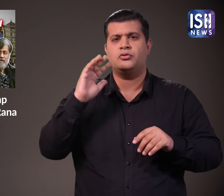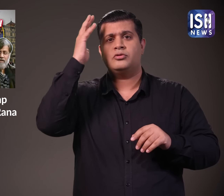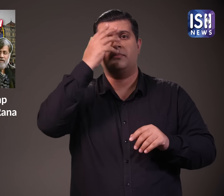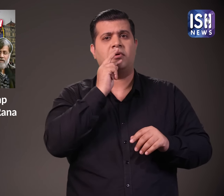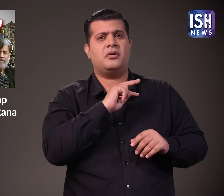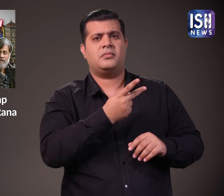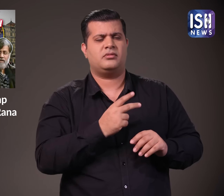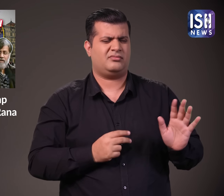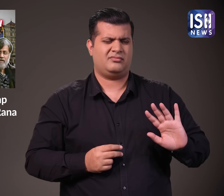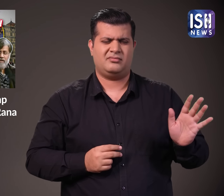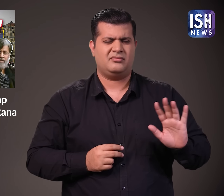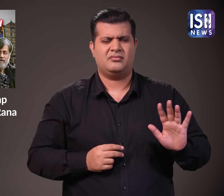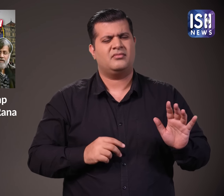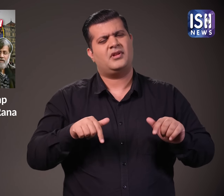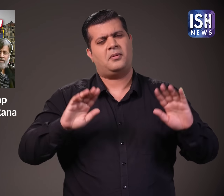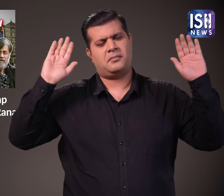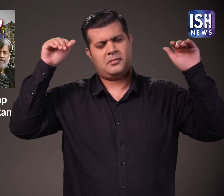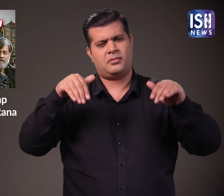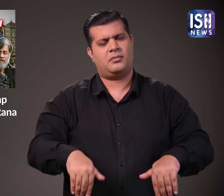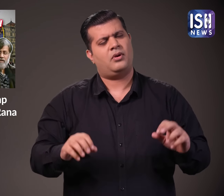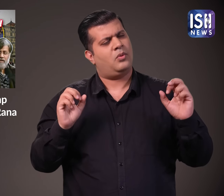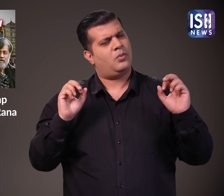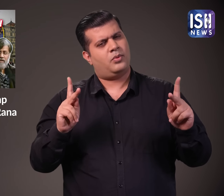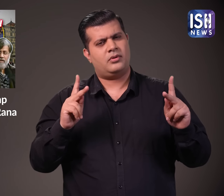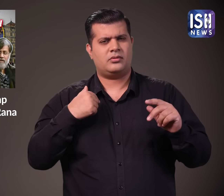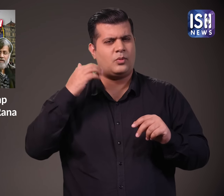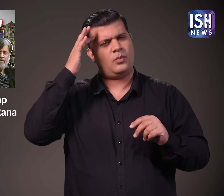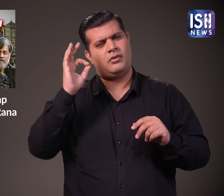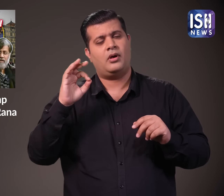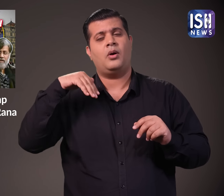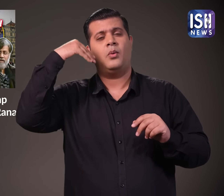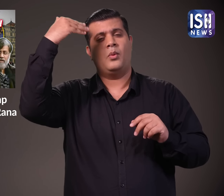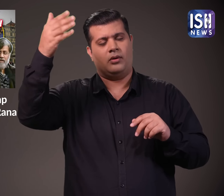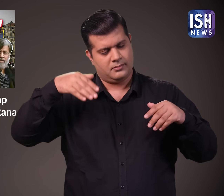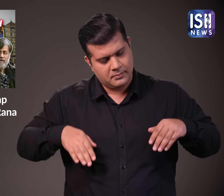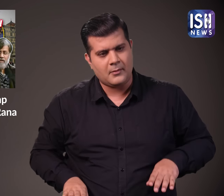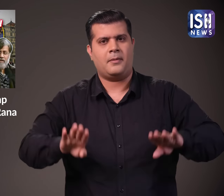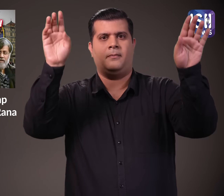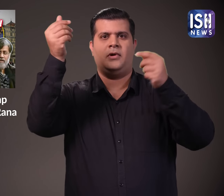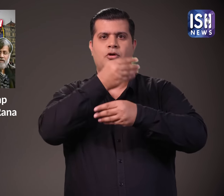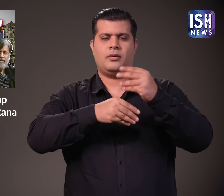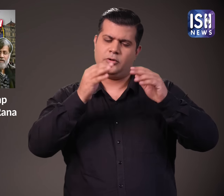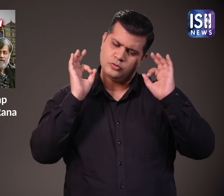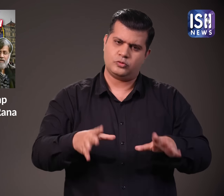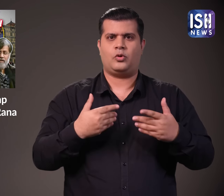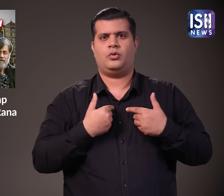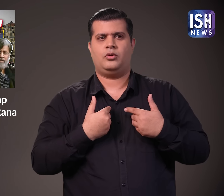However, Trump assured that even though the markets crashed now, it will revive soon.